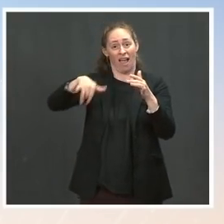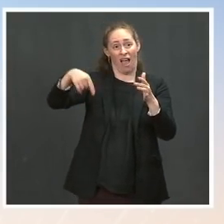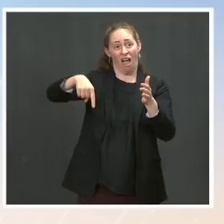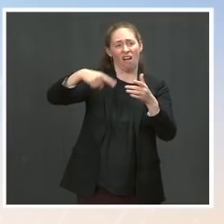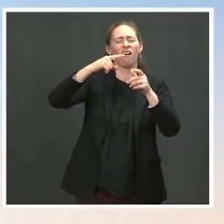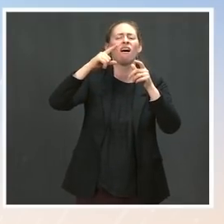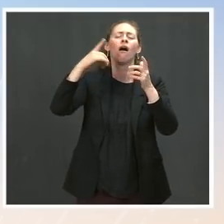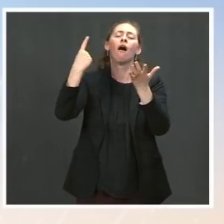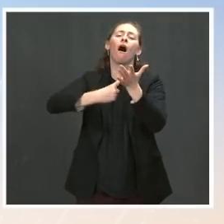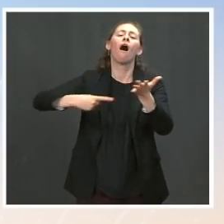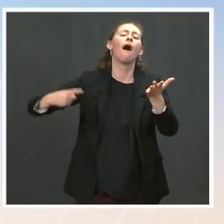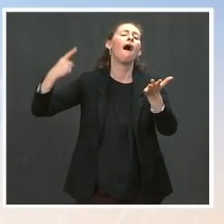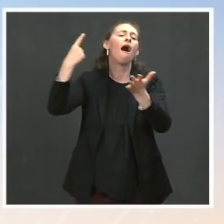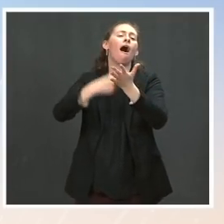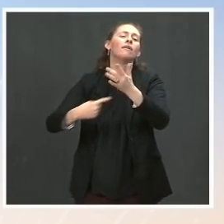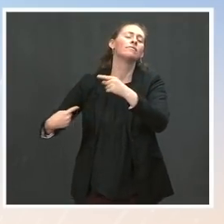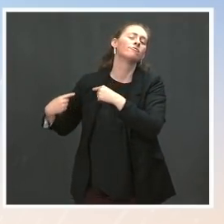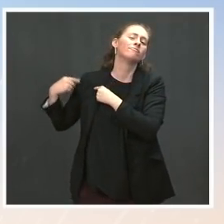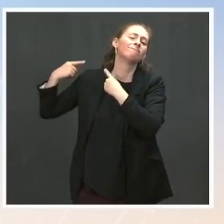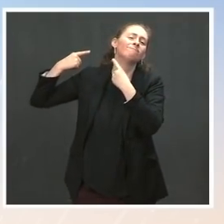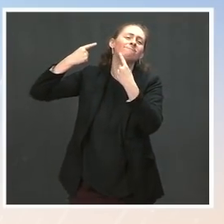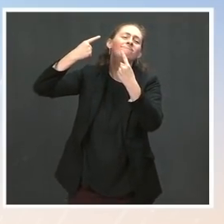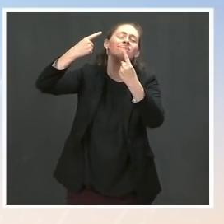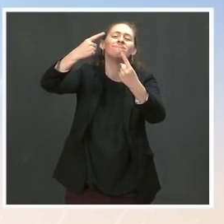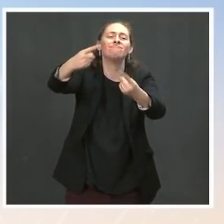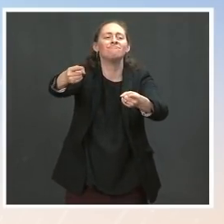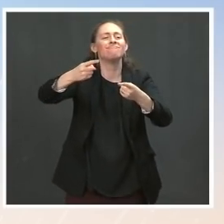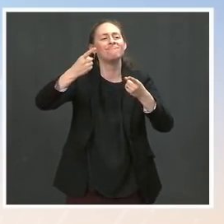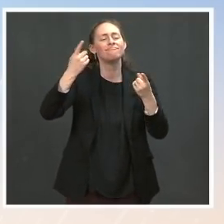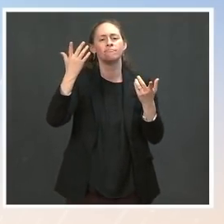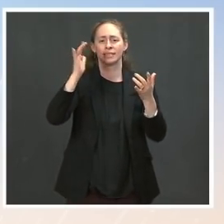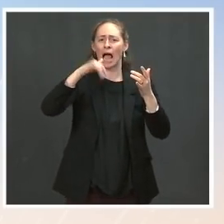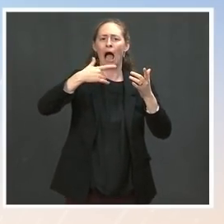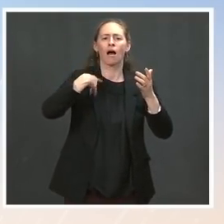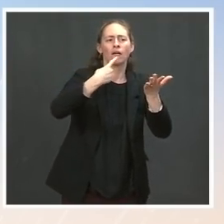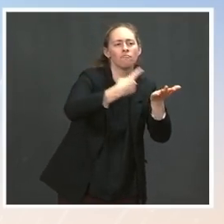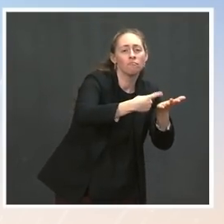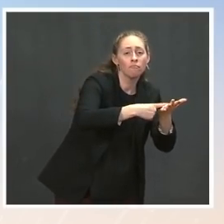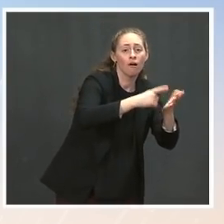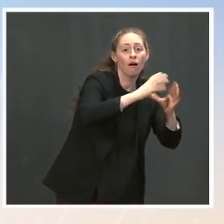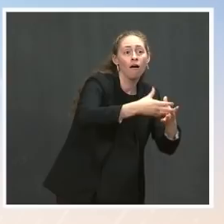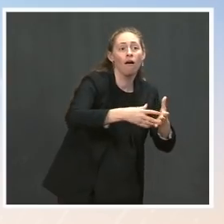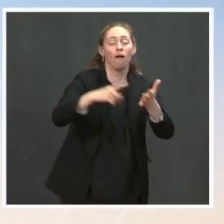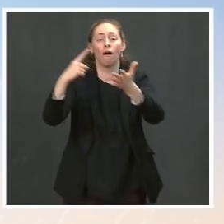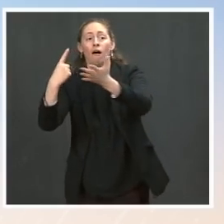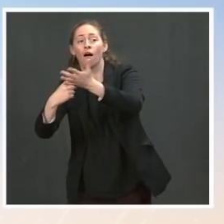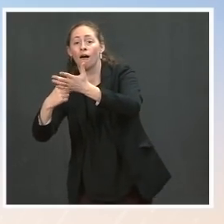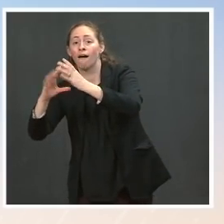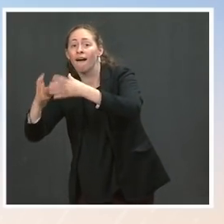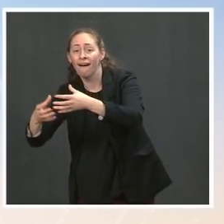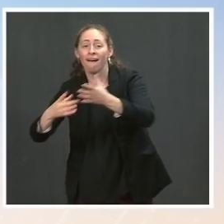and take place at several levels of the government, both here and within these countries. The Press: And is the plan to, sort of,